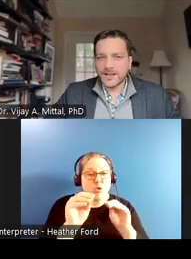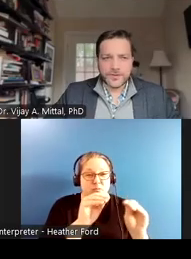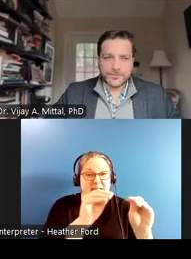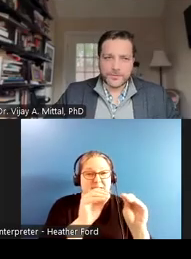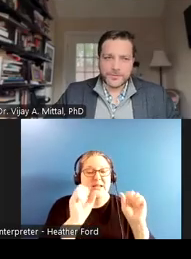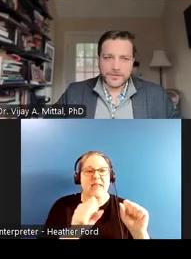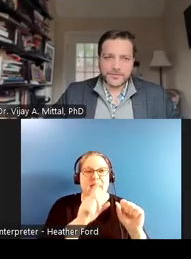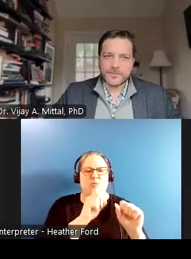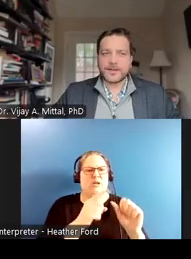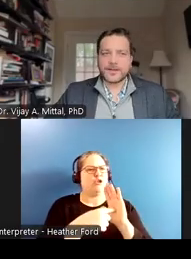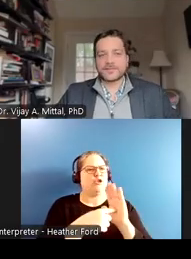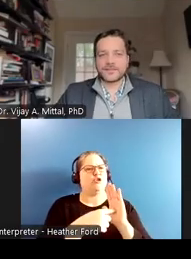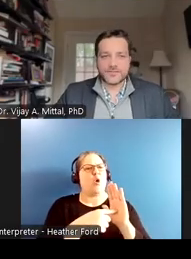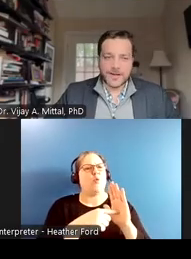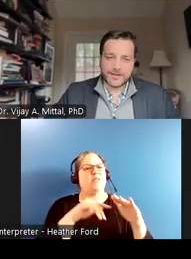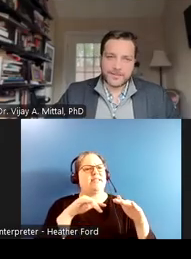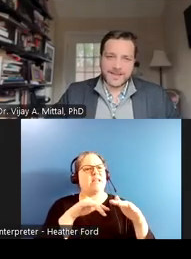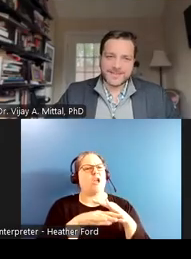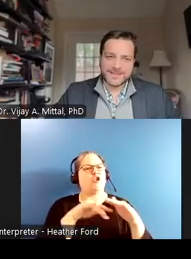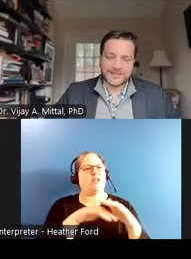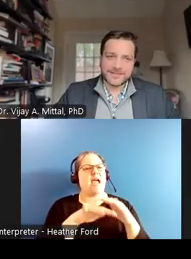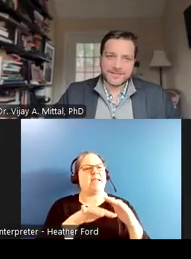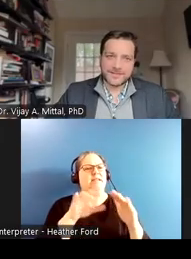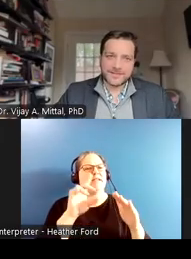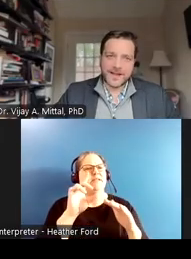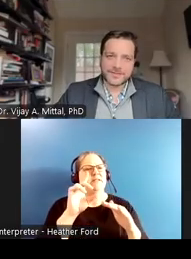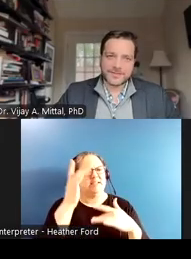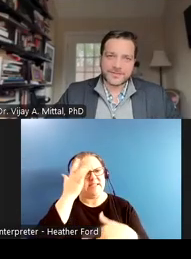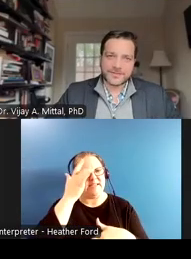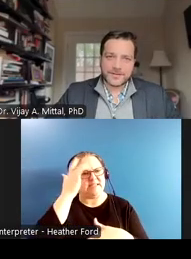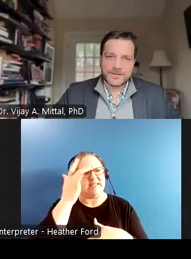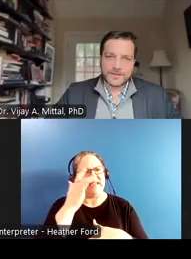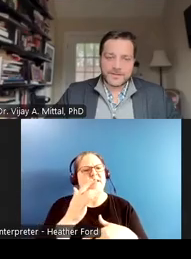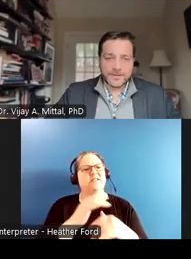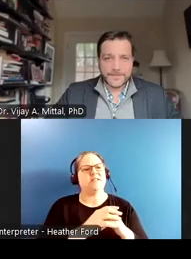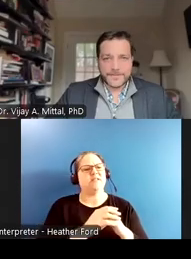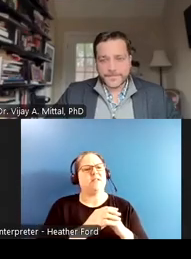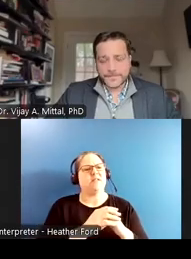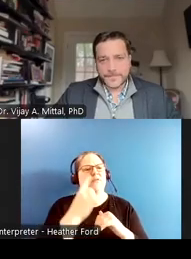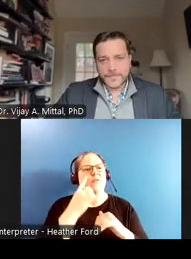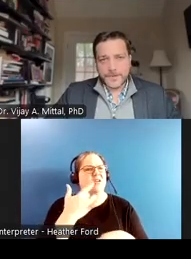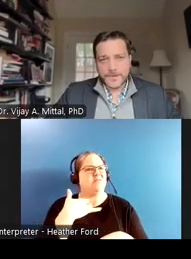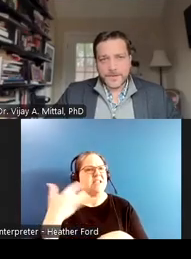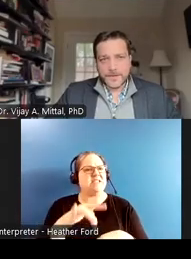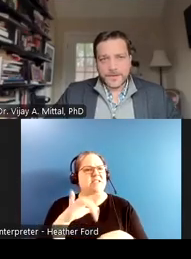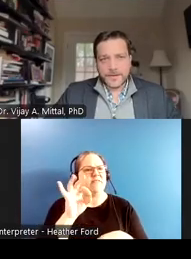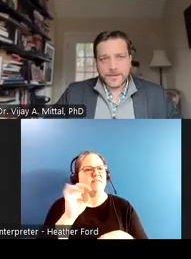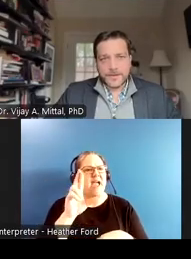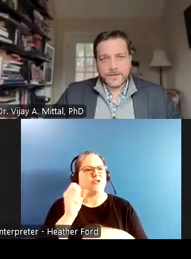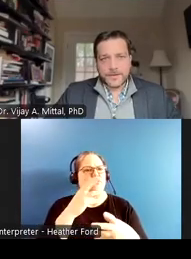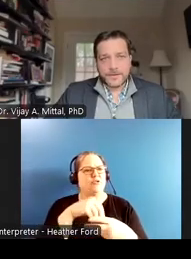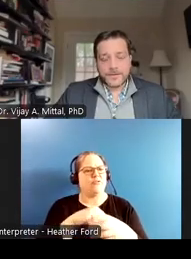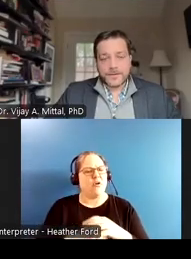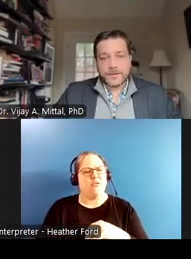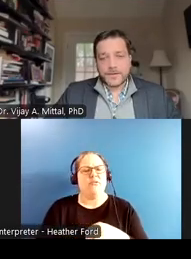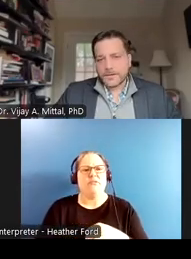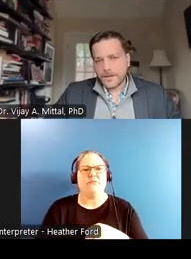underlying vulnerability from later diseased driving mechanistically sensitive factors.